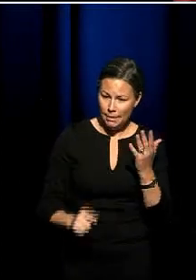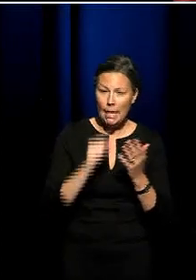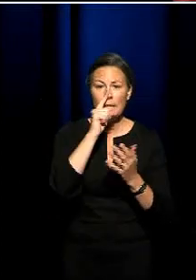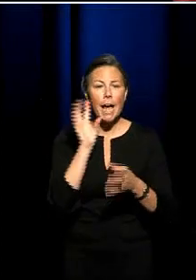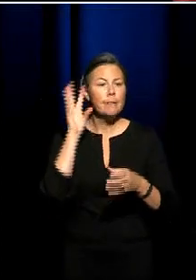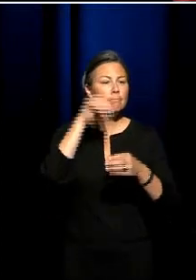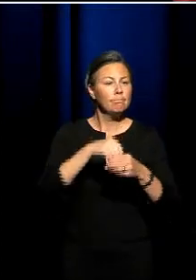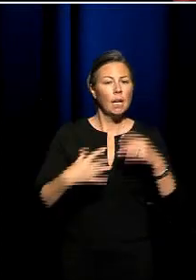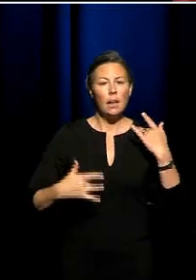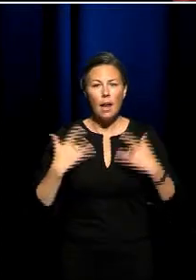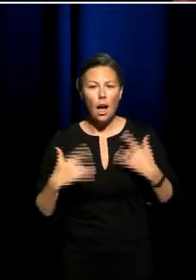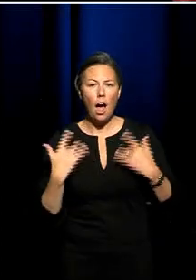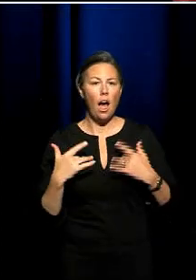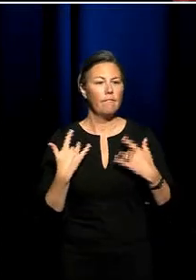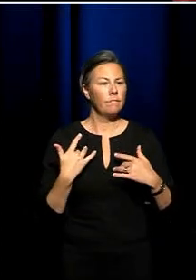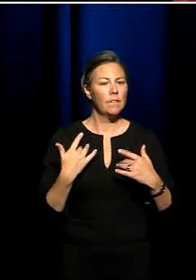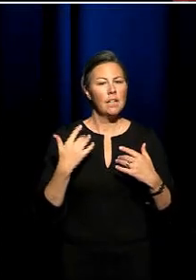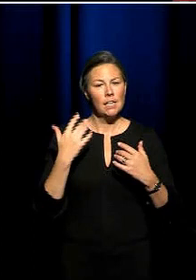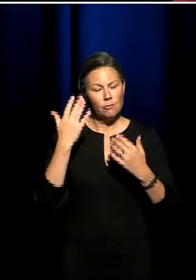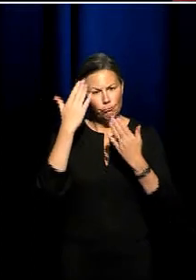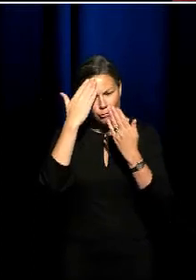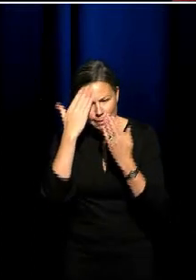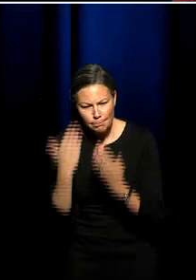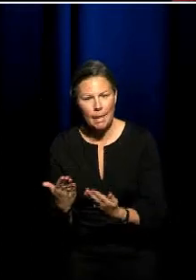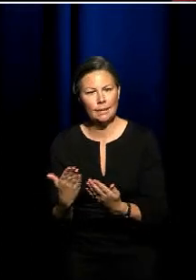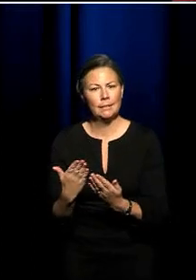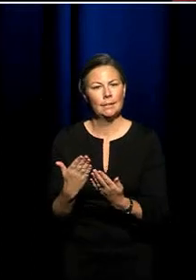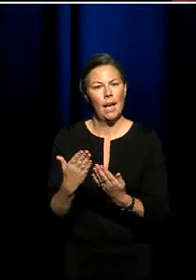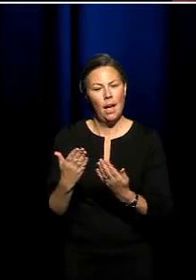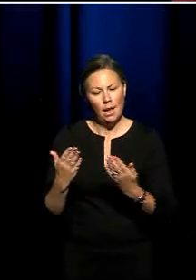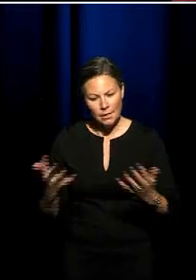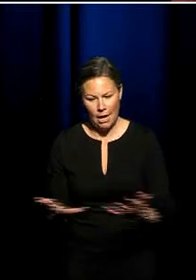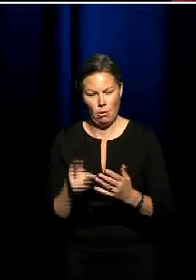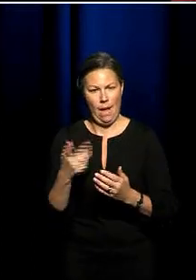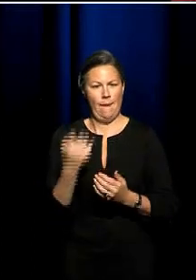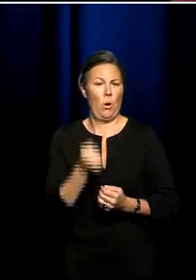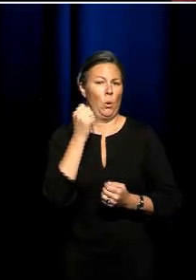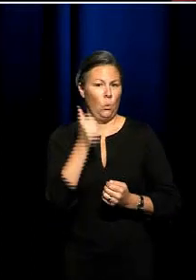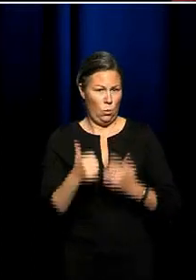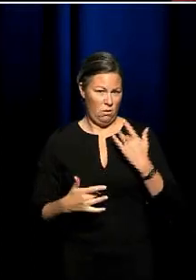and to promote respect for their inherent dignity." Article 3